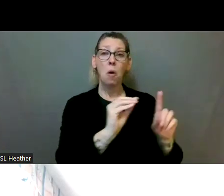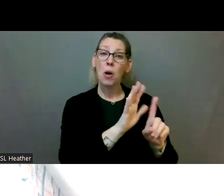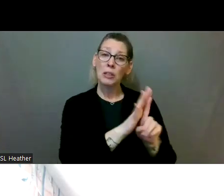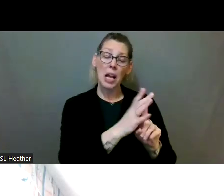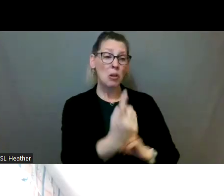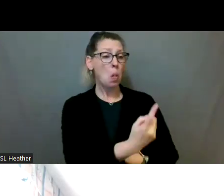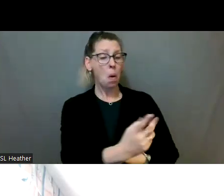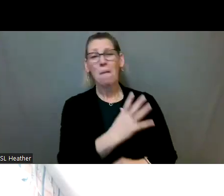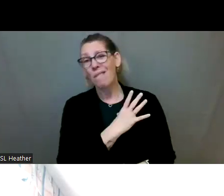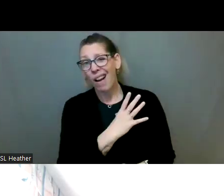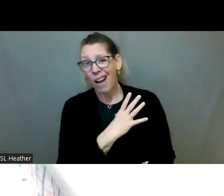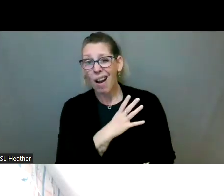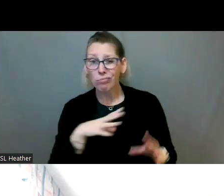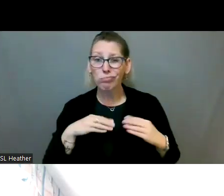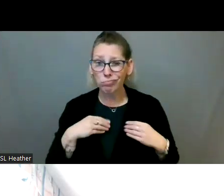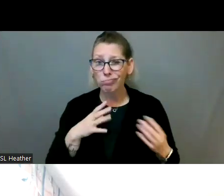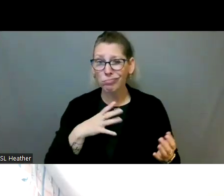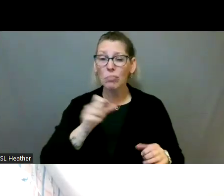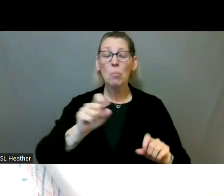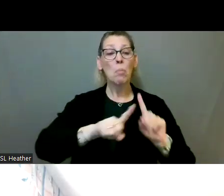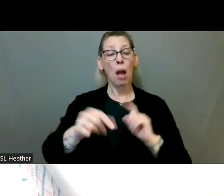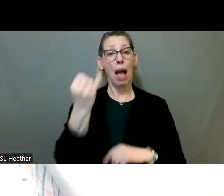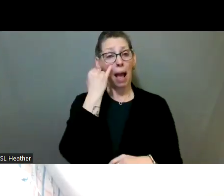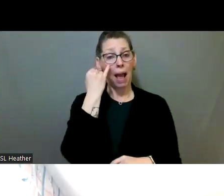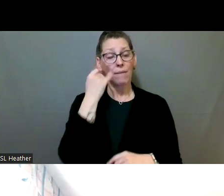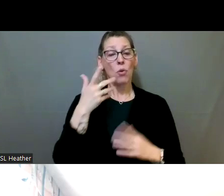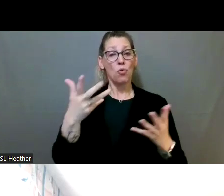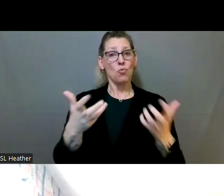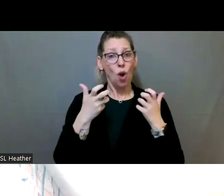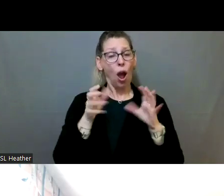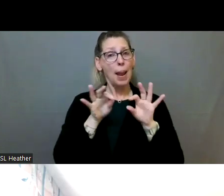but if you want to really create these meaningful connections throughout the